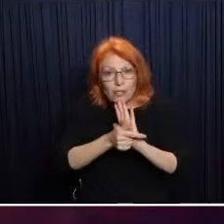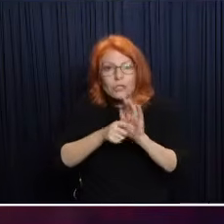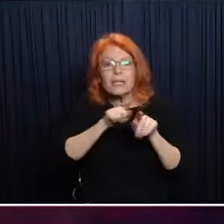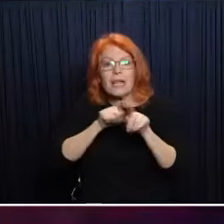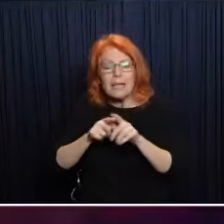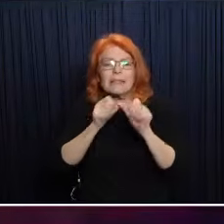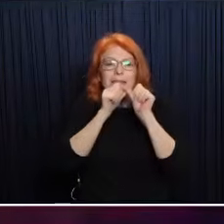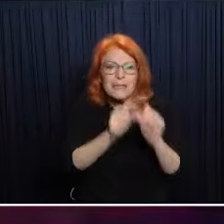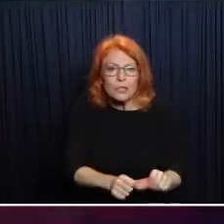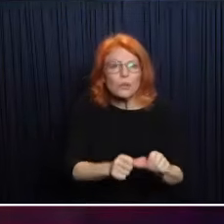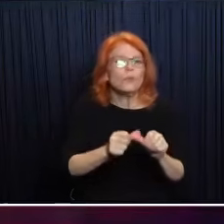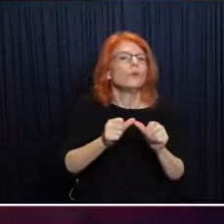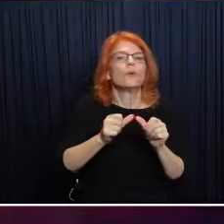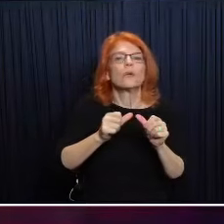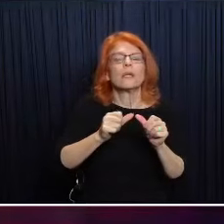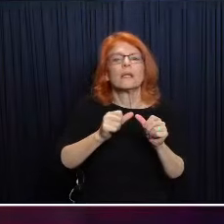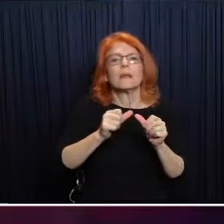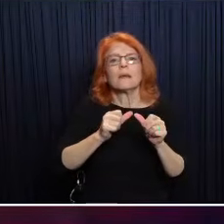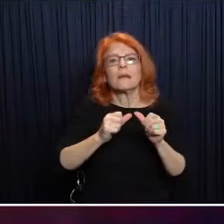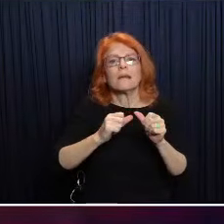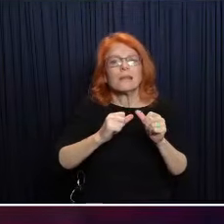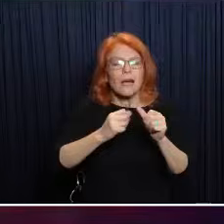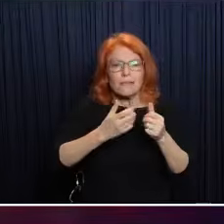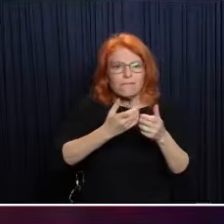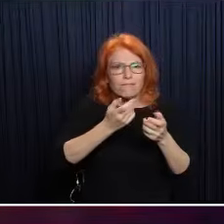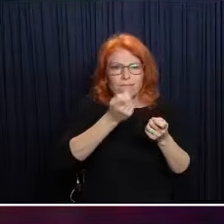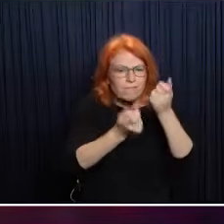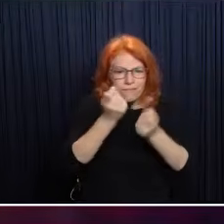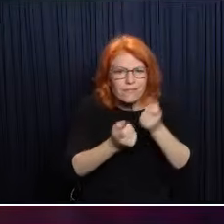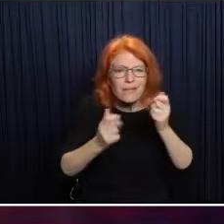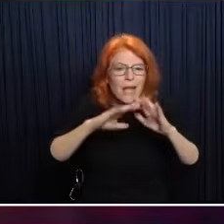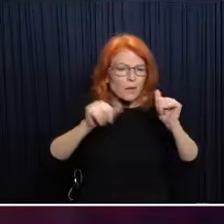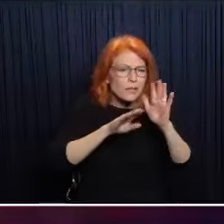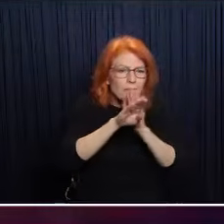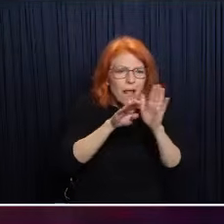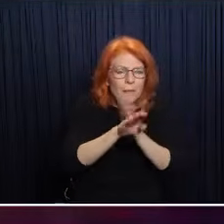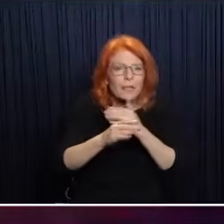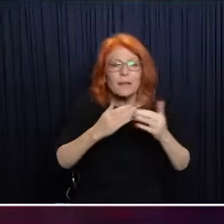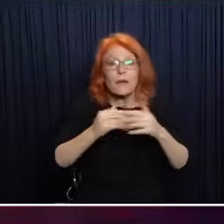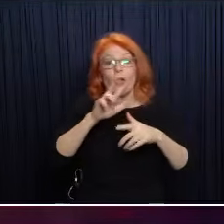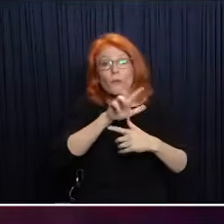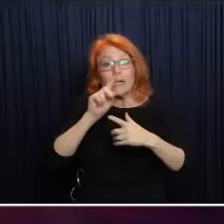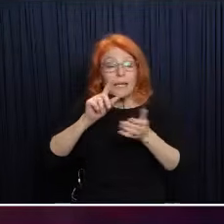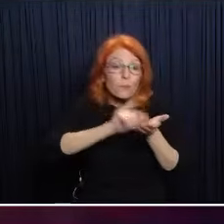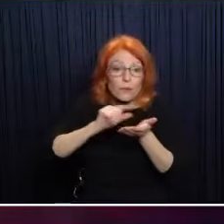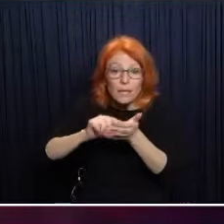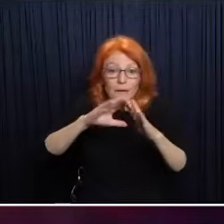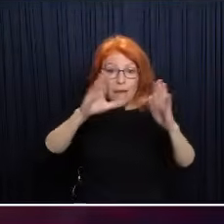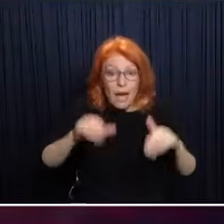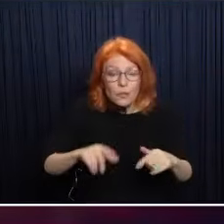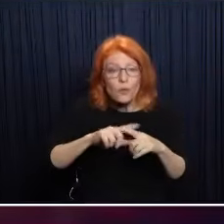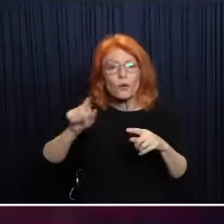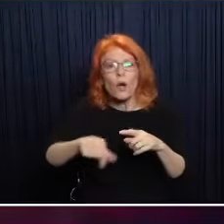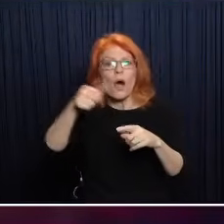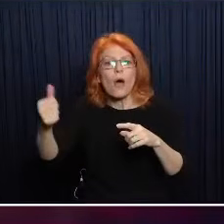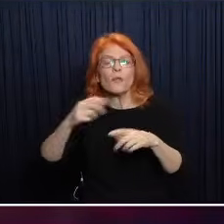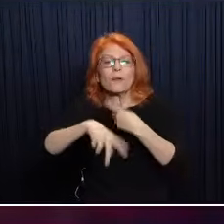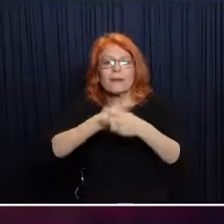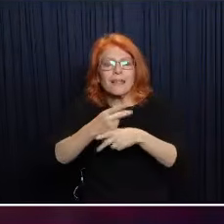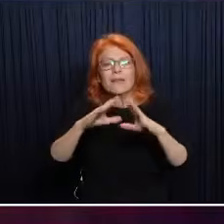RENT. WE NEED TO LOWER REGULATION, AND WE NEED TO CONTINUALLY TAKE DOWN